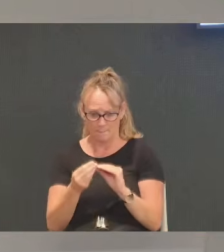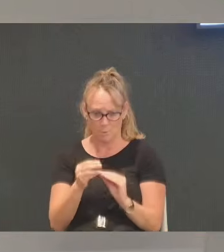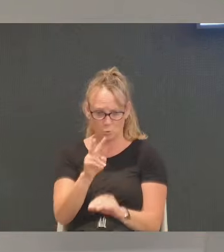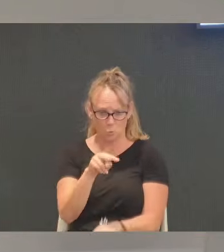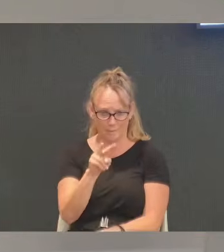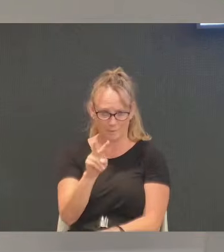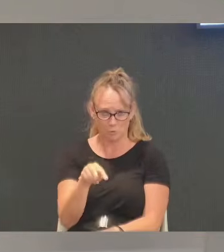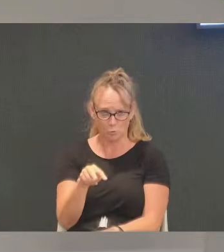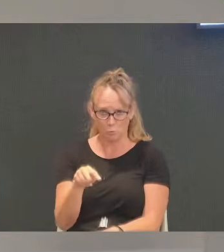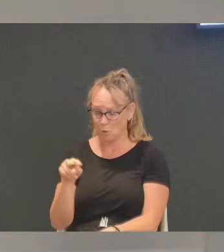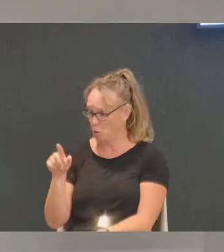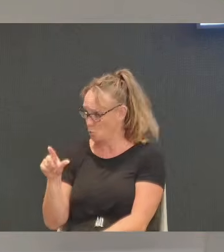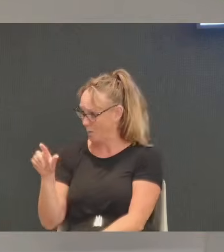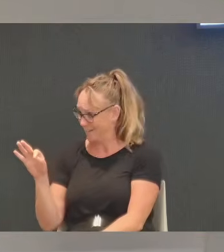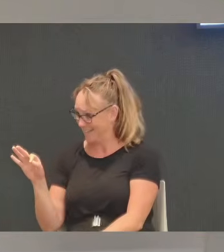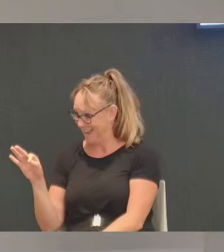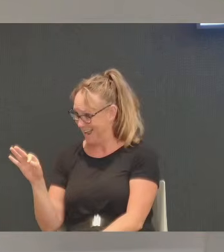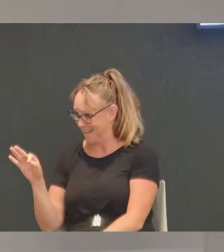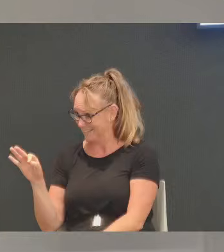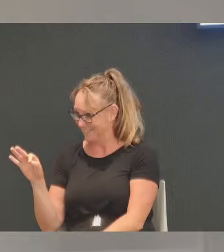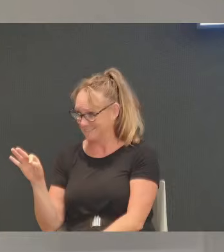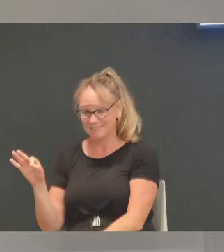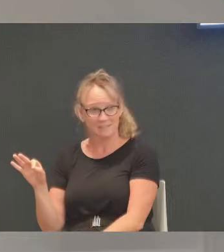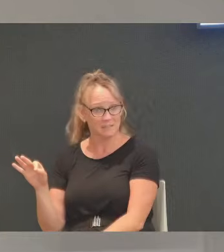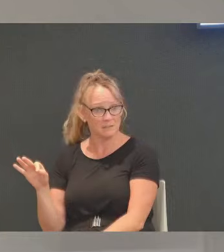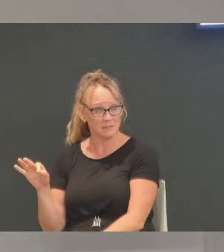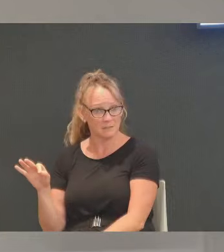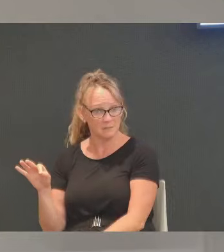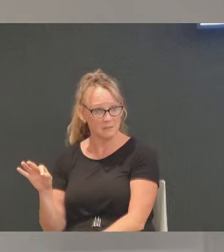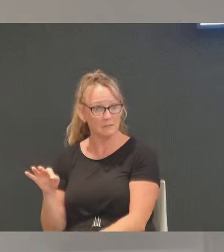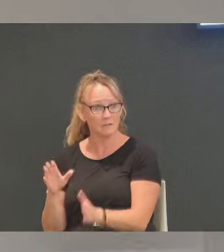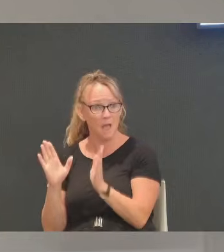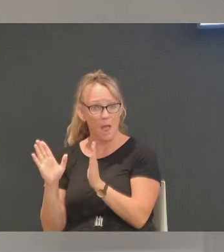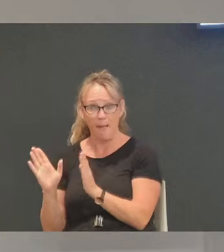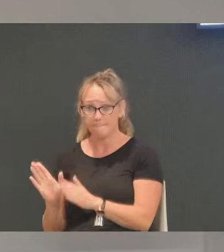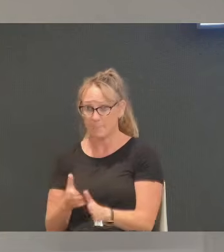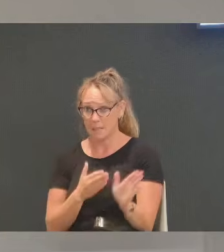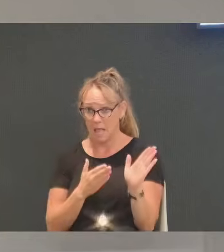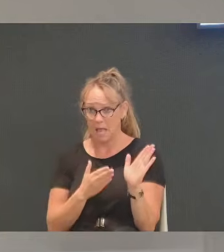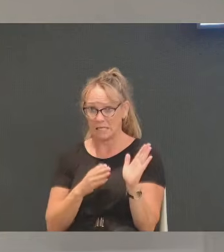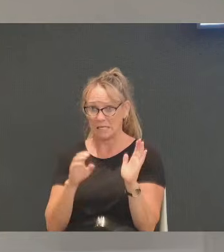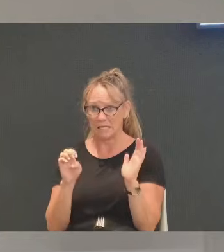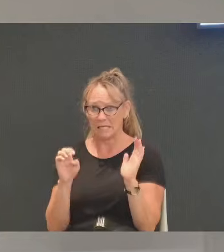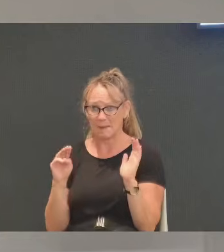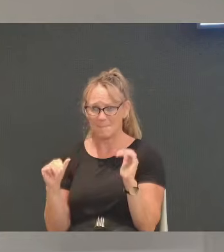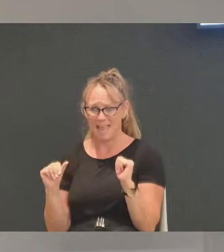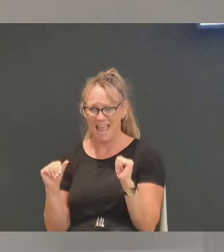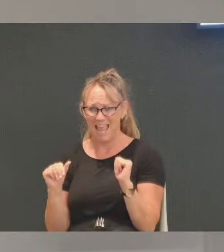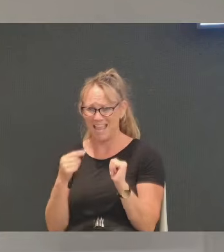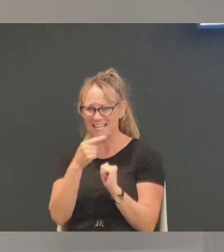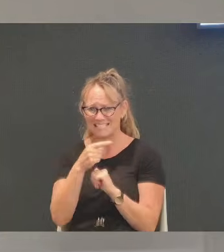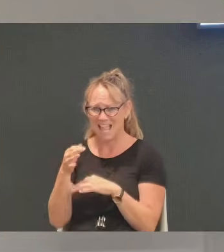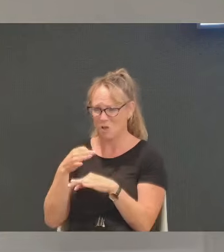trucks that are being bought by planning and EMA. are these replacement trucks or they adding on to